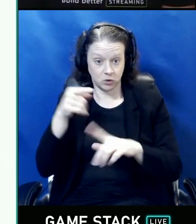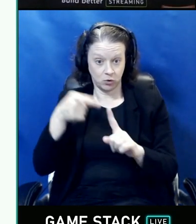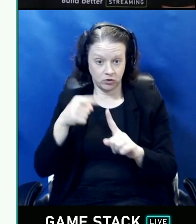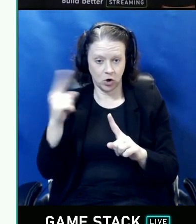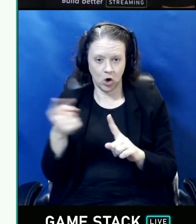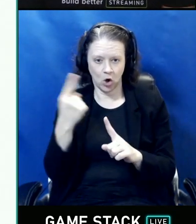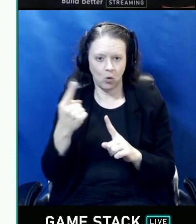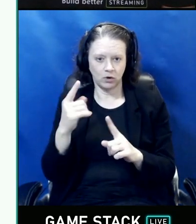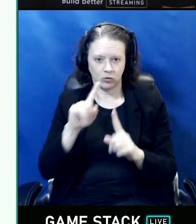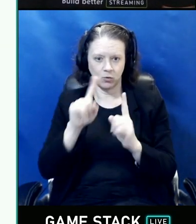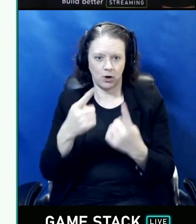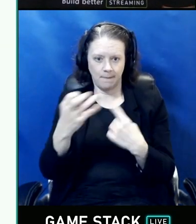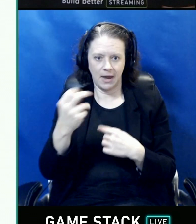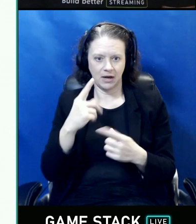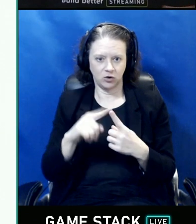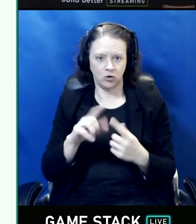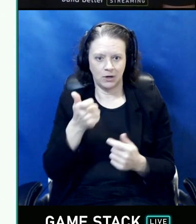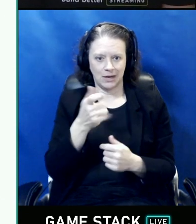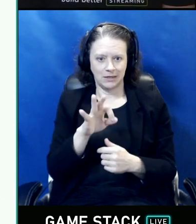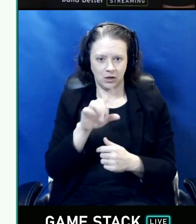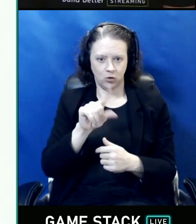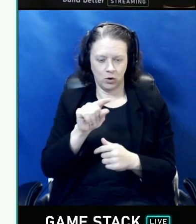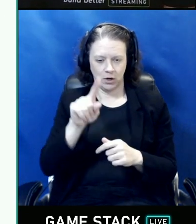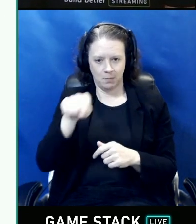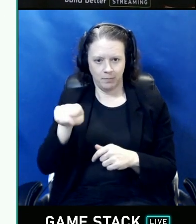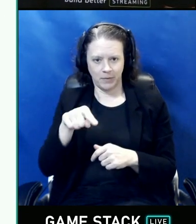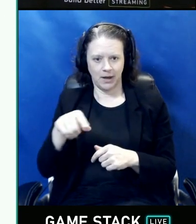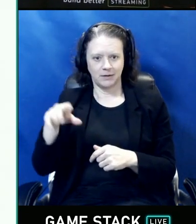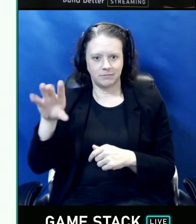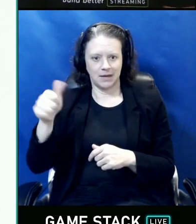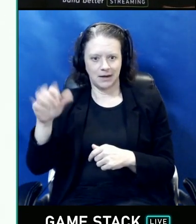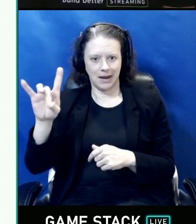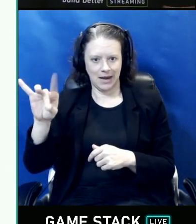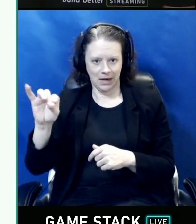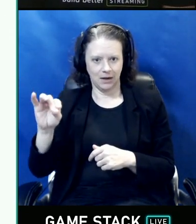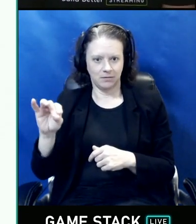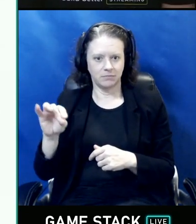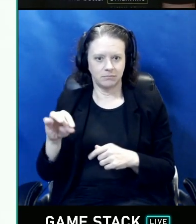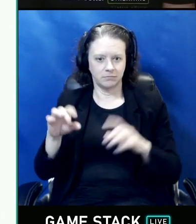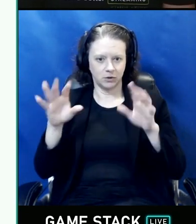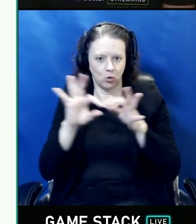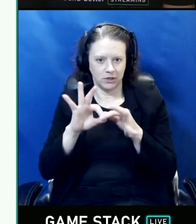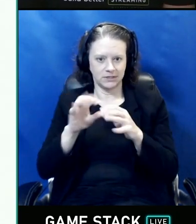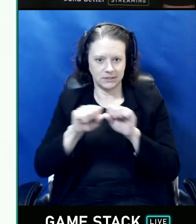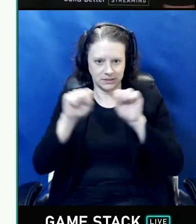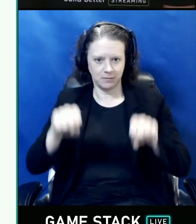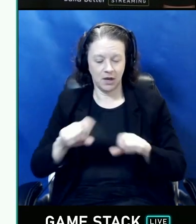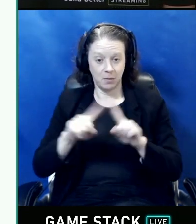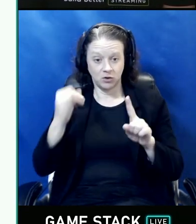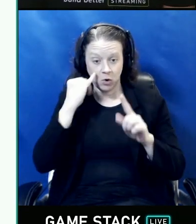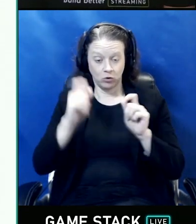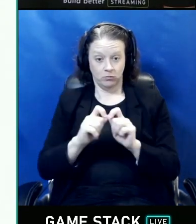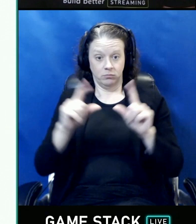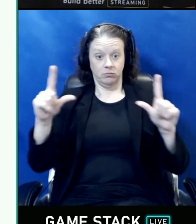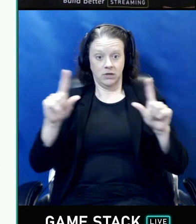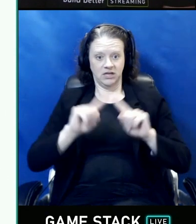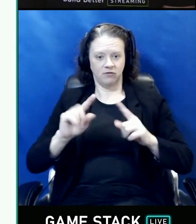coordinate system. But if the game is rendering in a different resolution, for instance, maybe it's running at 4K,